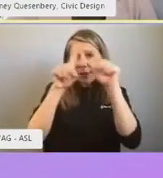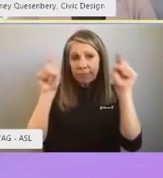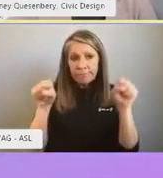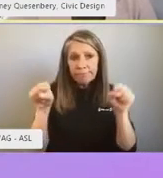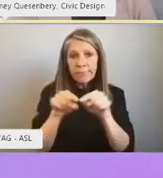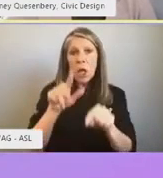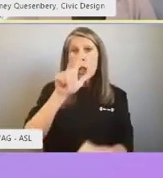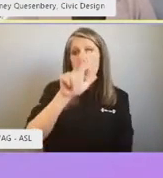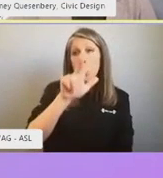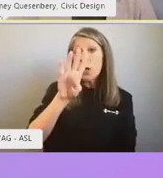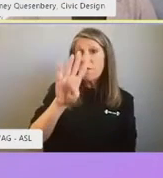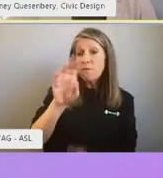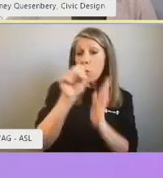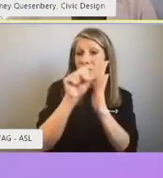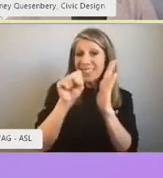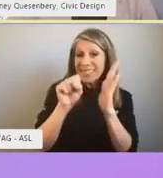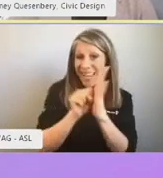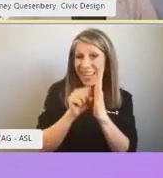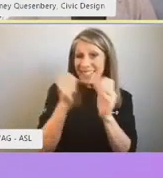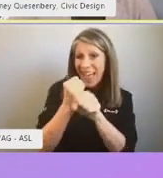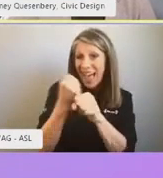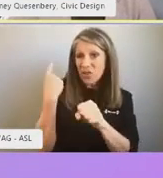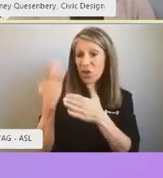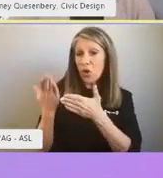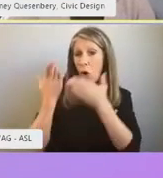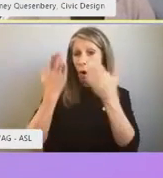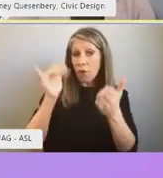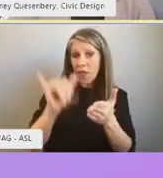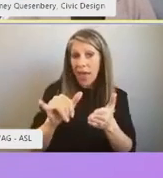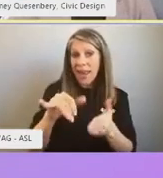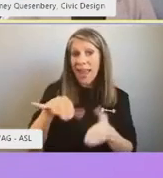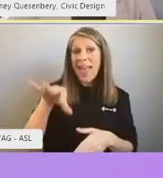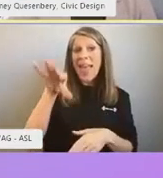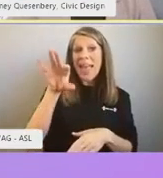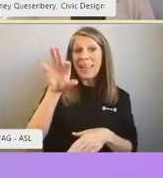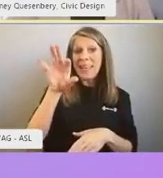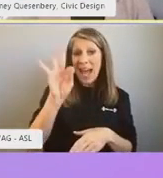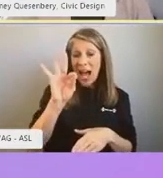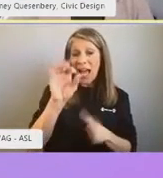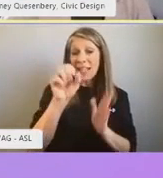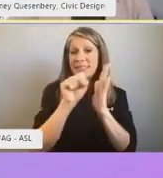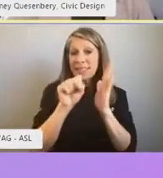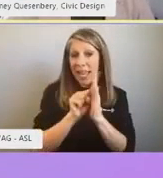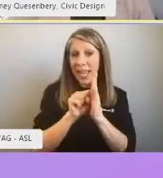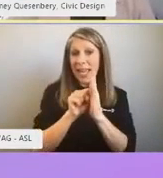bit of what a screen like that might look like. It looks like any sort of electronic